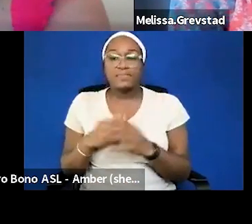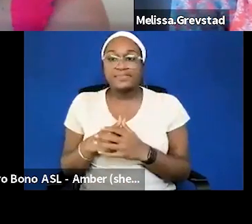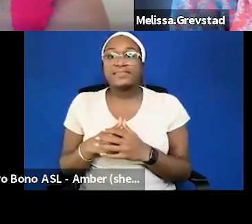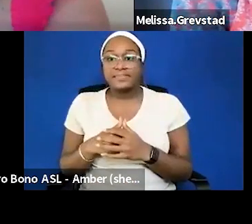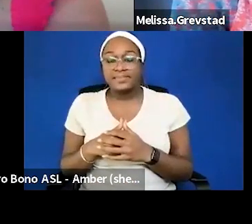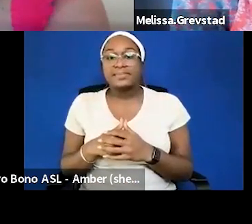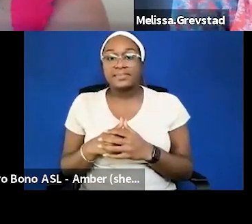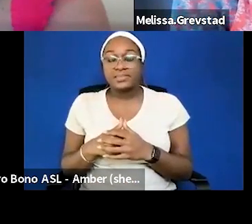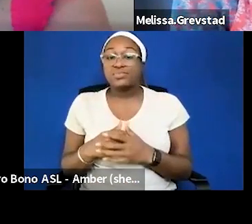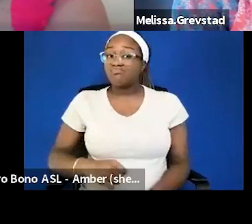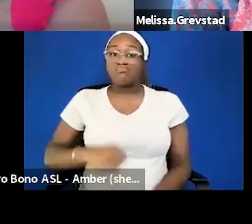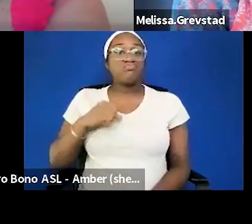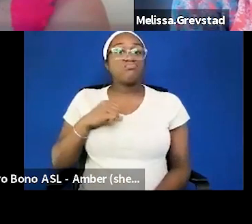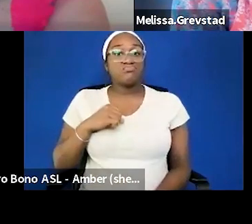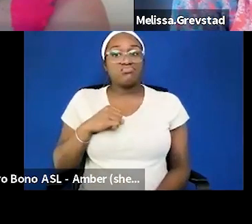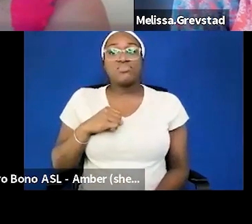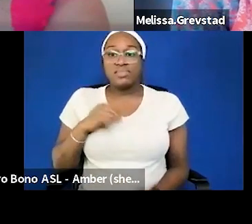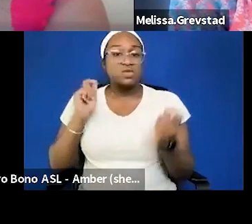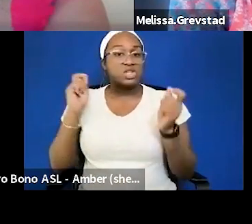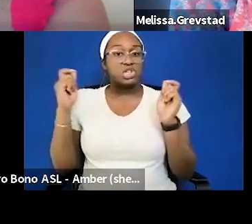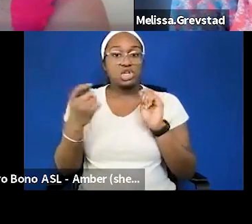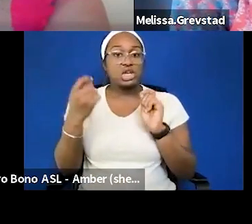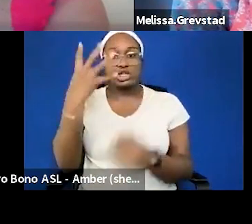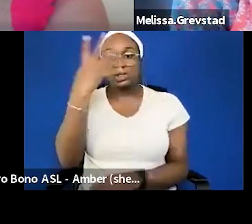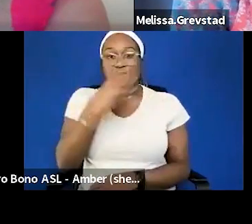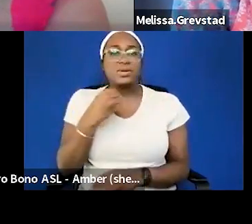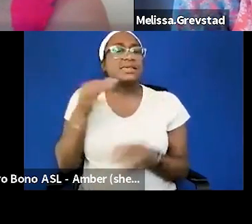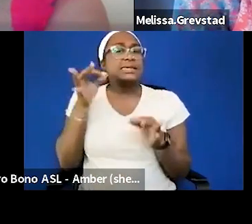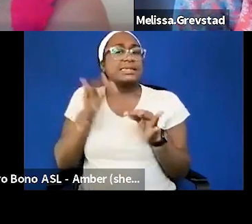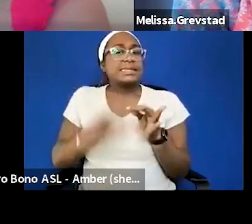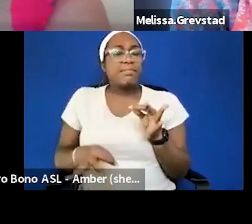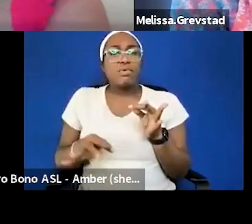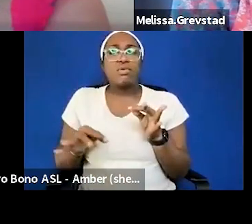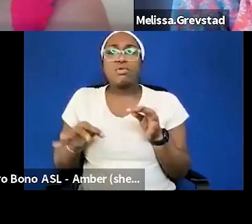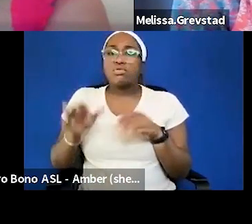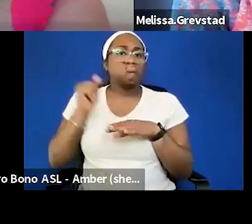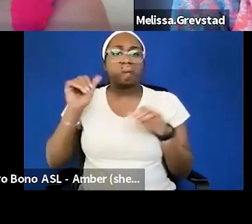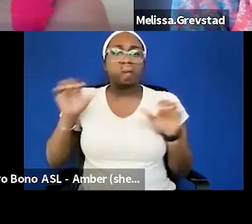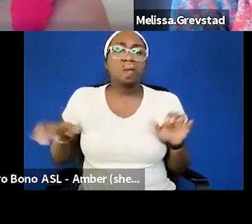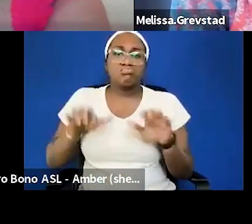that we use, which was Let's change beauty. And it's a very, very simple call to action, but it has a very big responsibility.